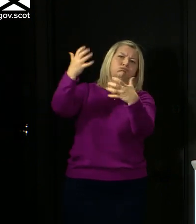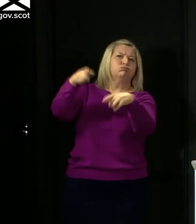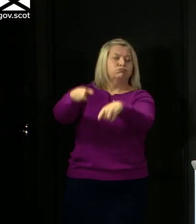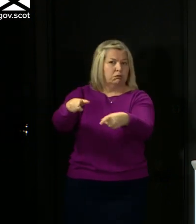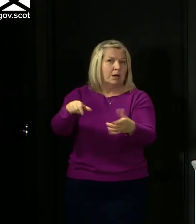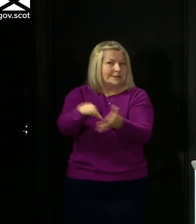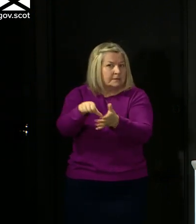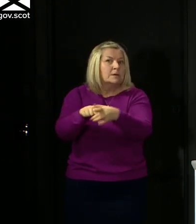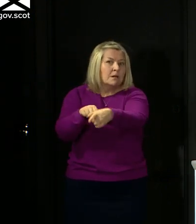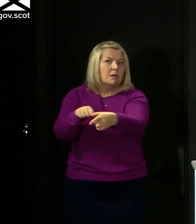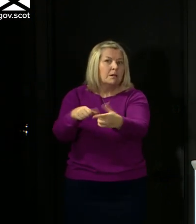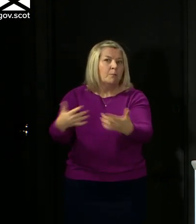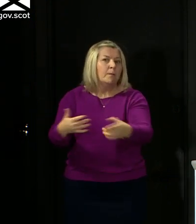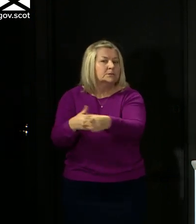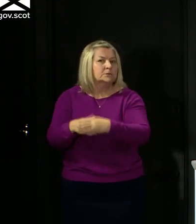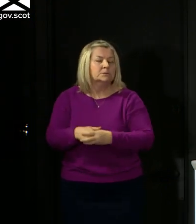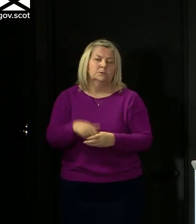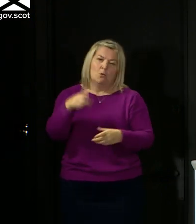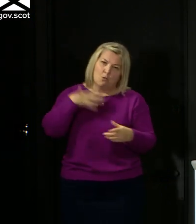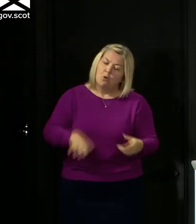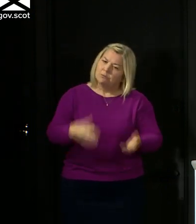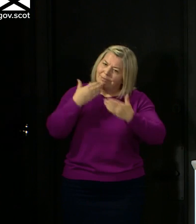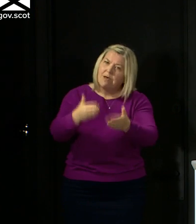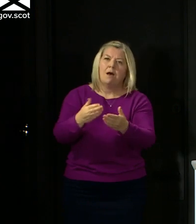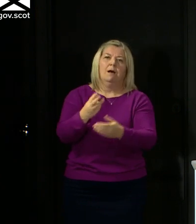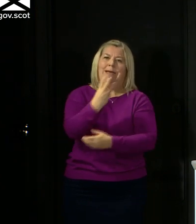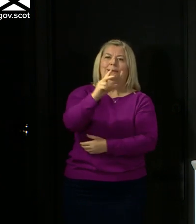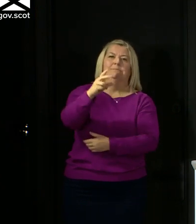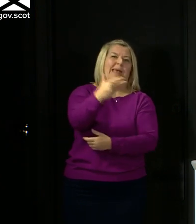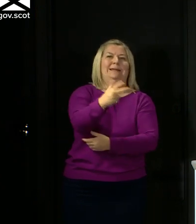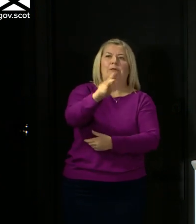difficult right now. So I want to thank each and every one of Scotland's carers for the